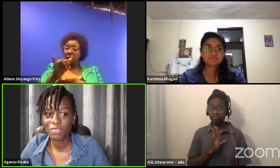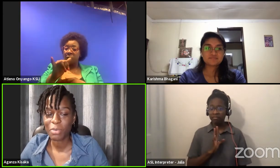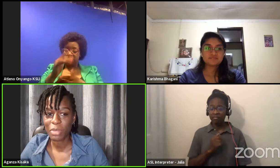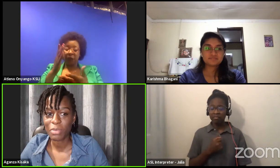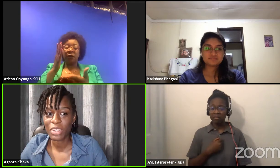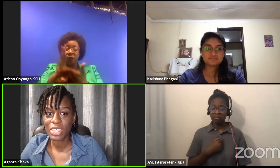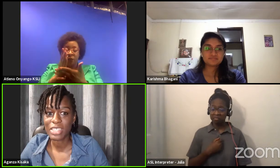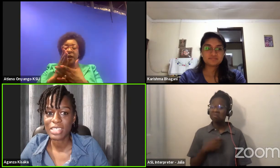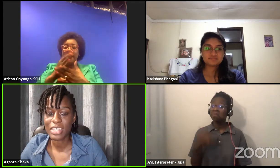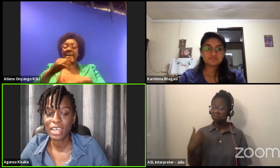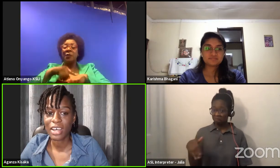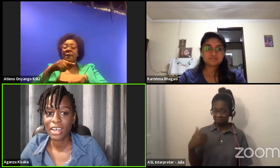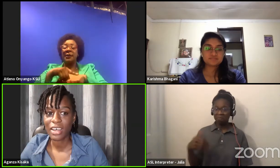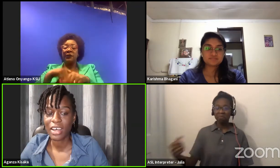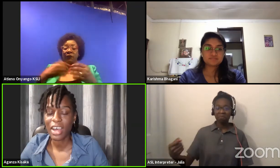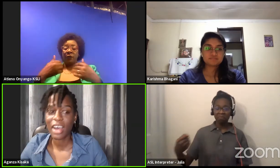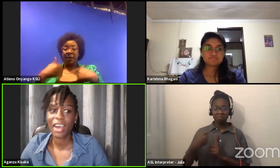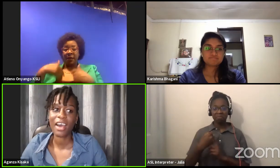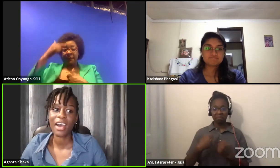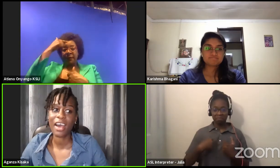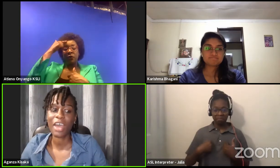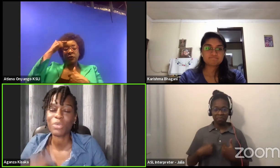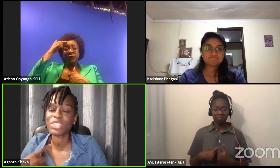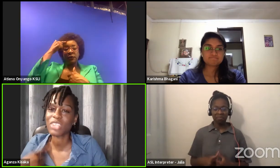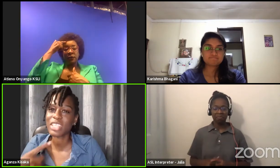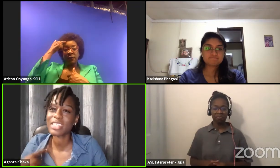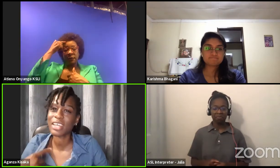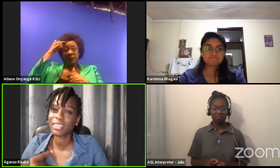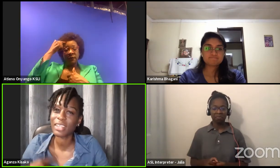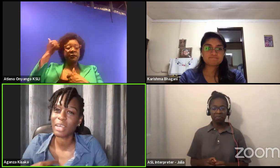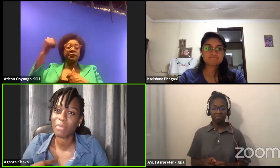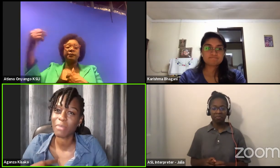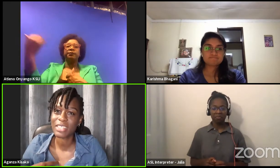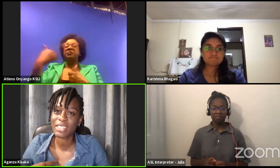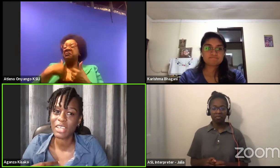for me because I was not sounding like myself.